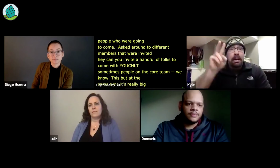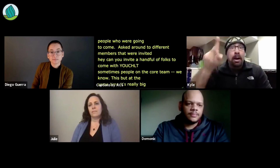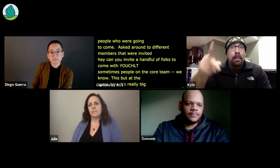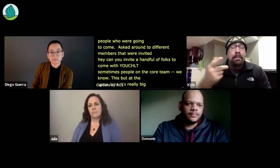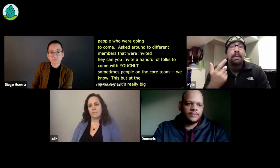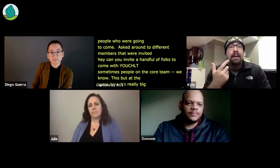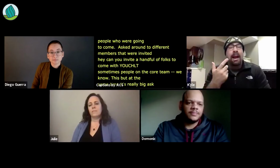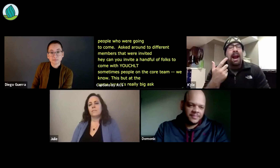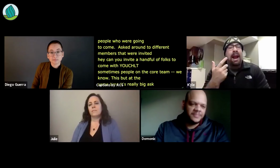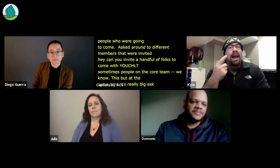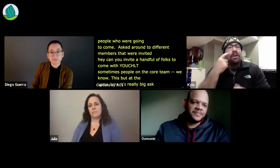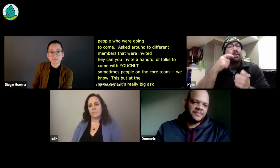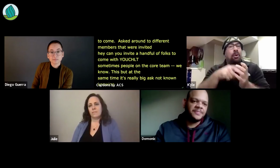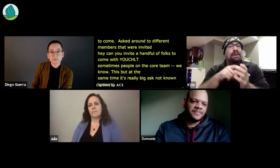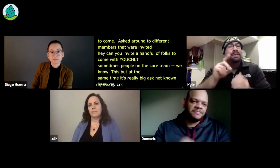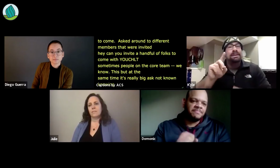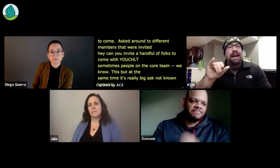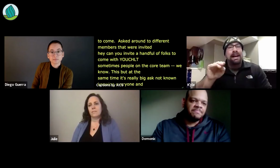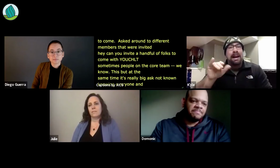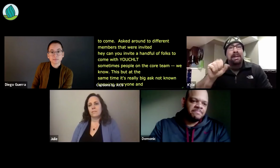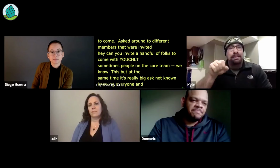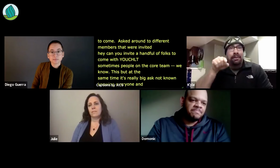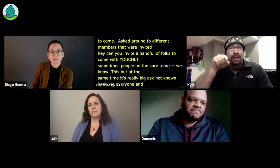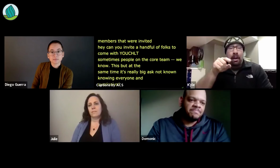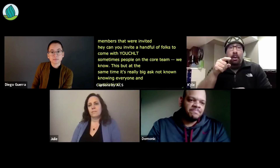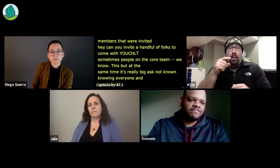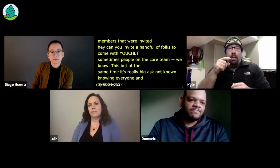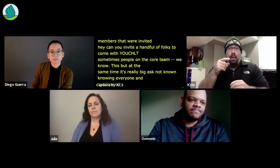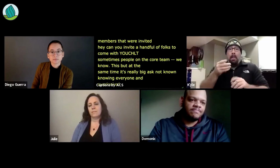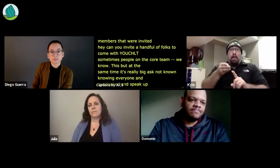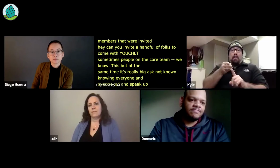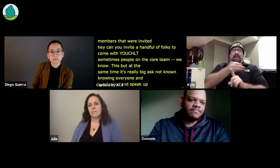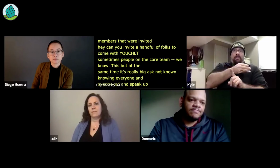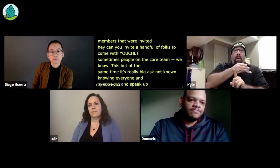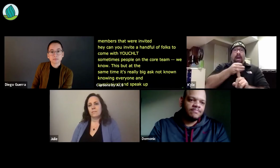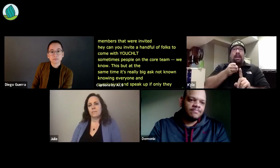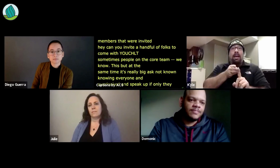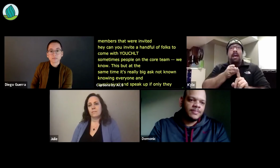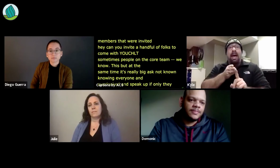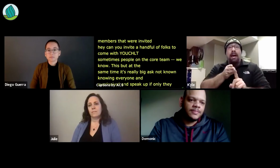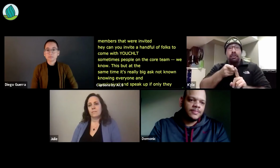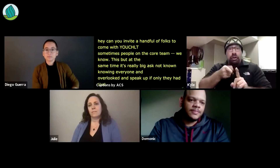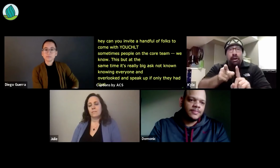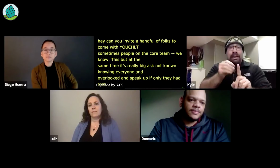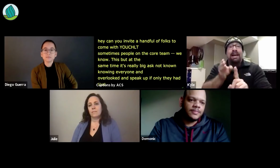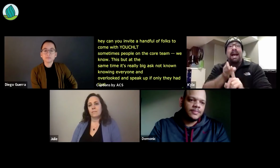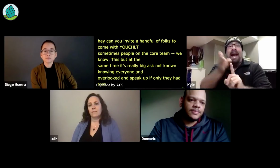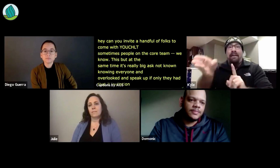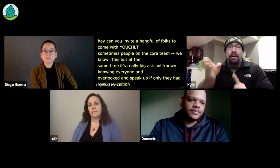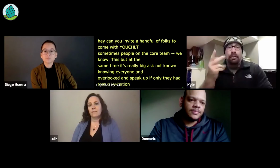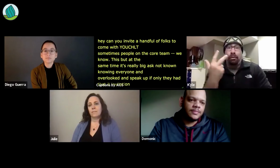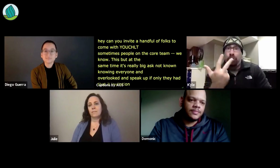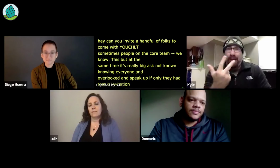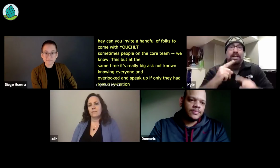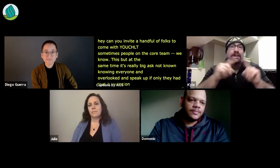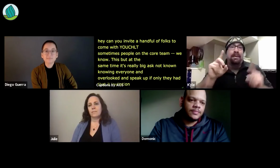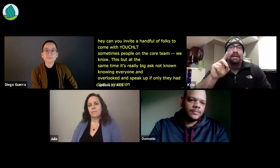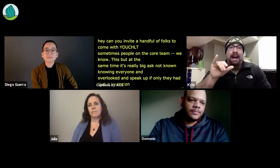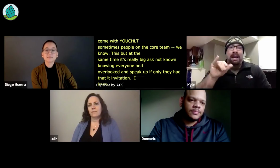they had that invitation? So I notice that the dynamics there before, during, and after there were three different pieces